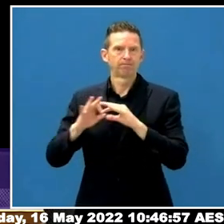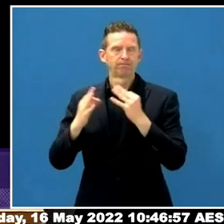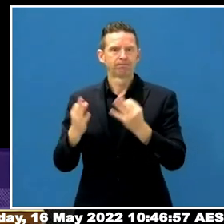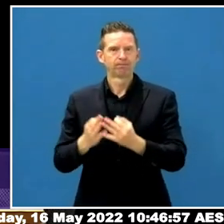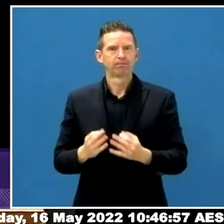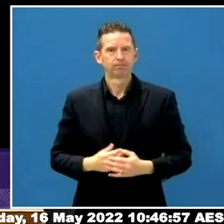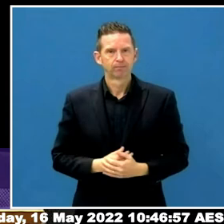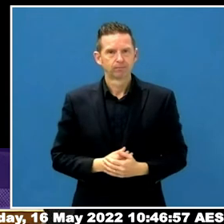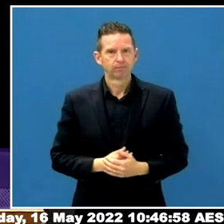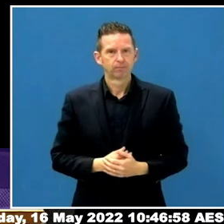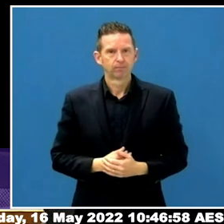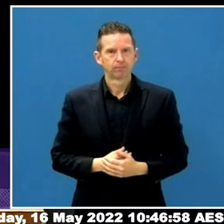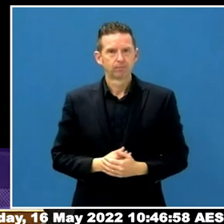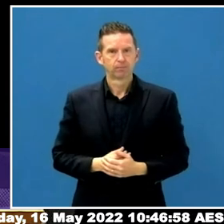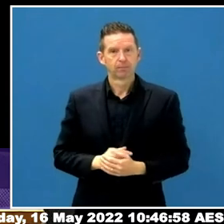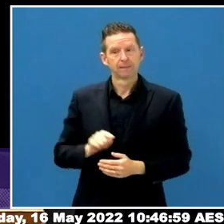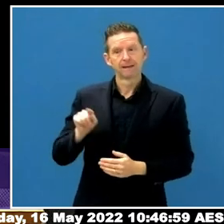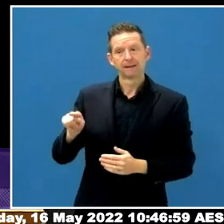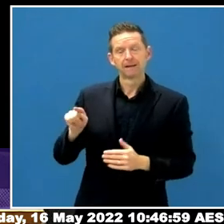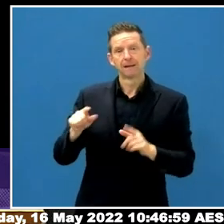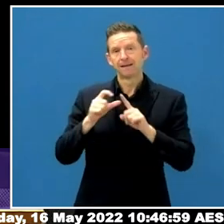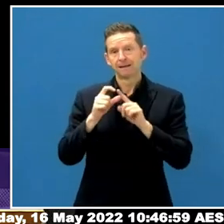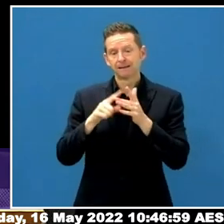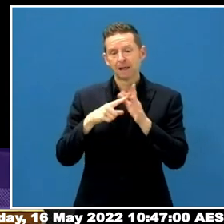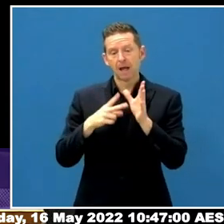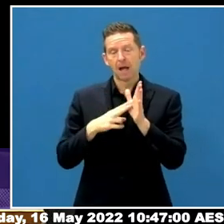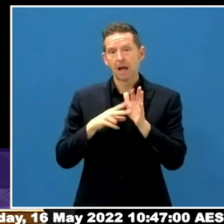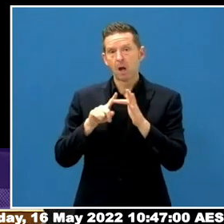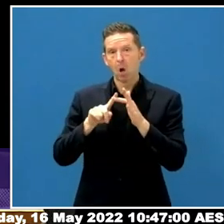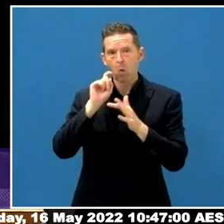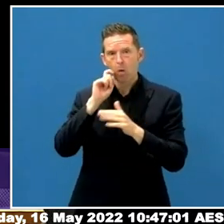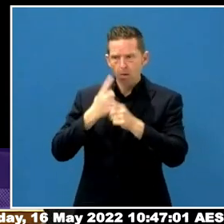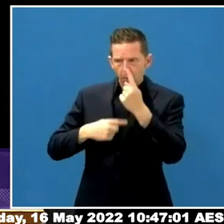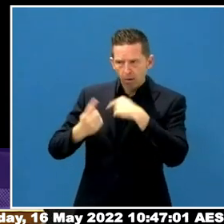Dianne will share her observations and suggestions concerning how the provision of